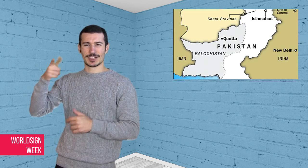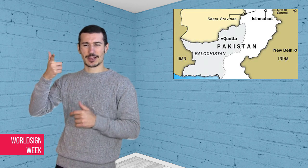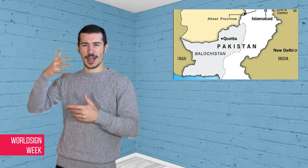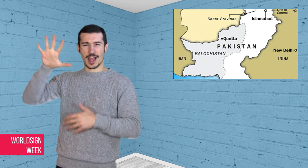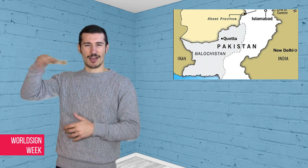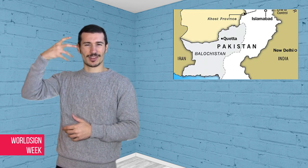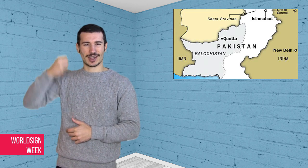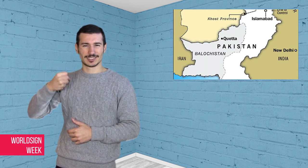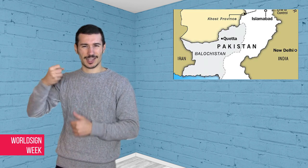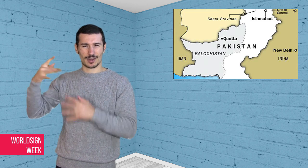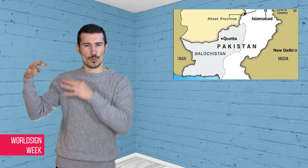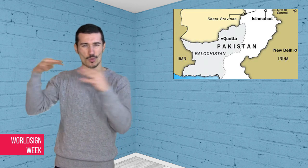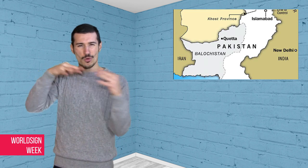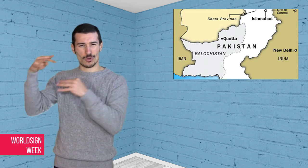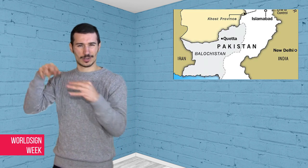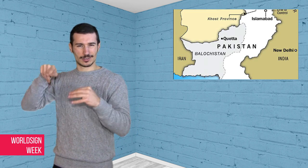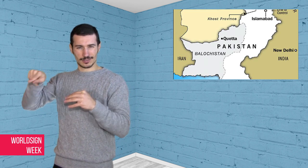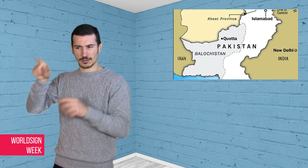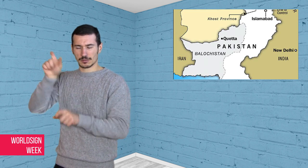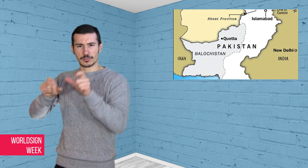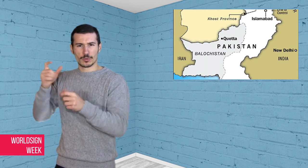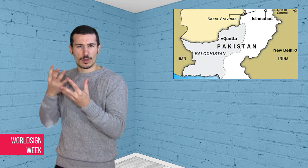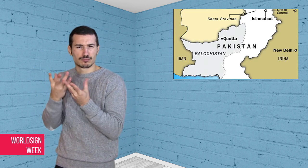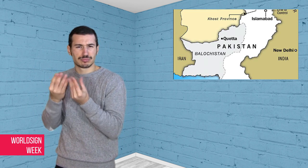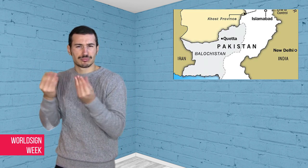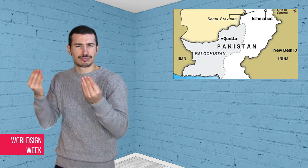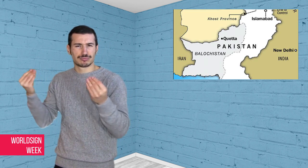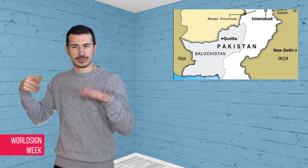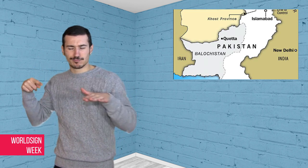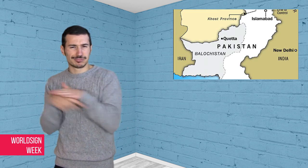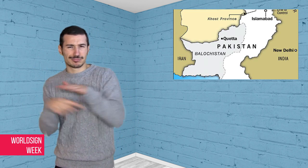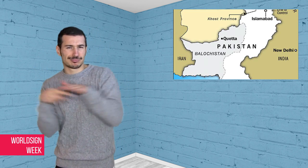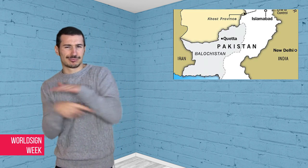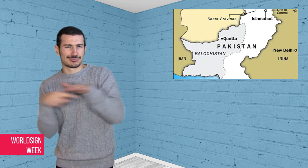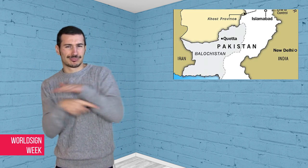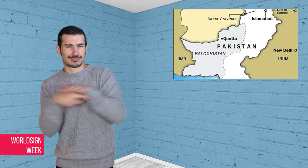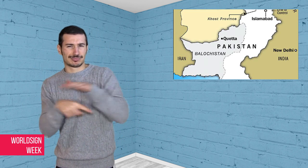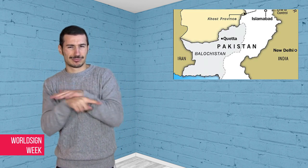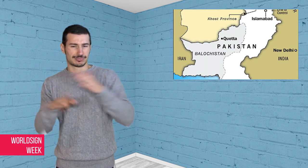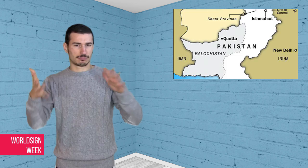instead work together to combat terrorism.